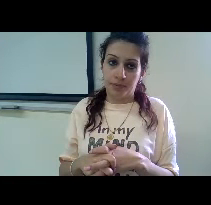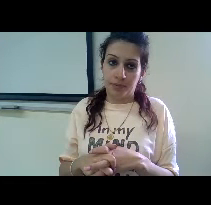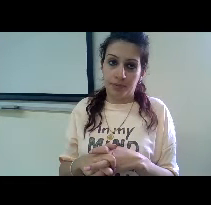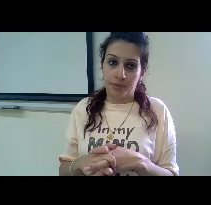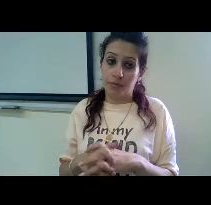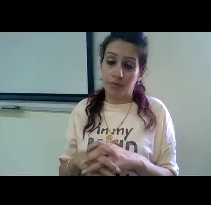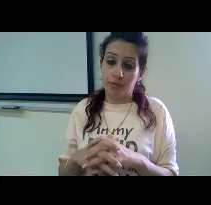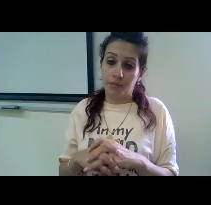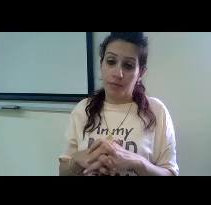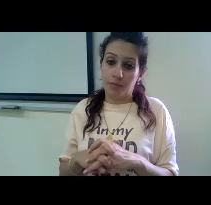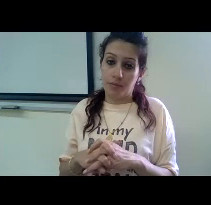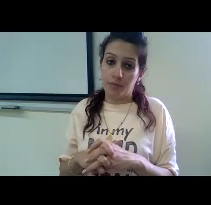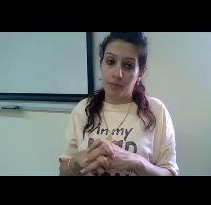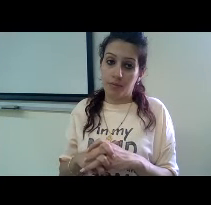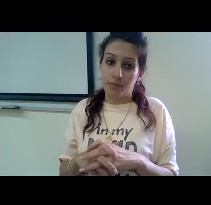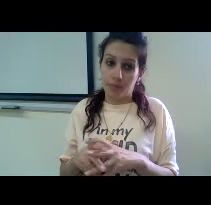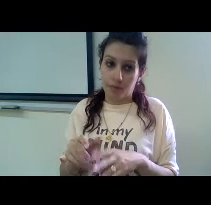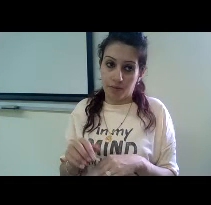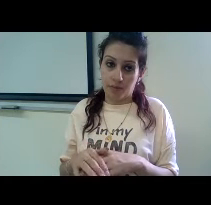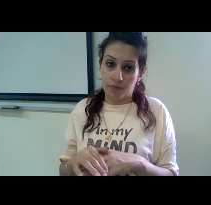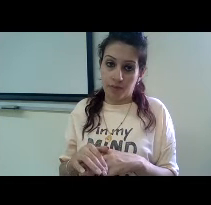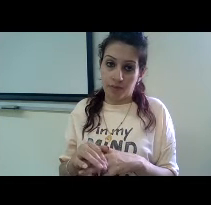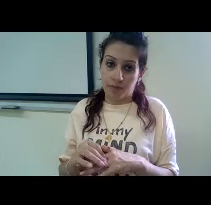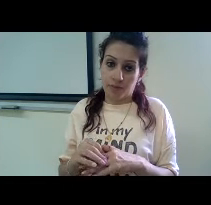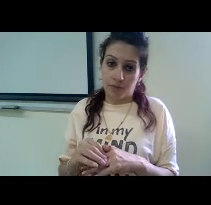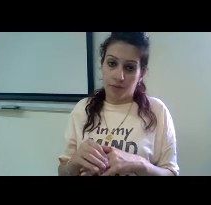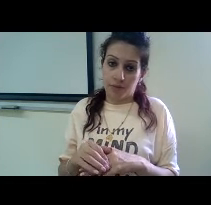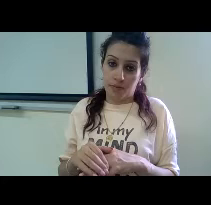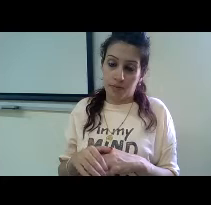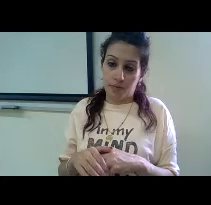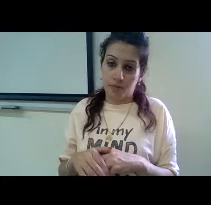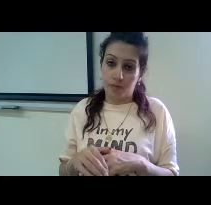and also there are things we have learned from the past few months that we can